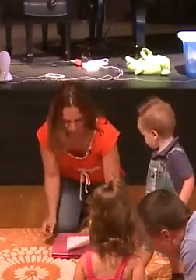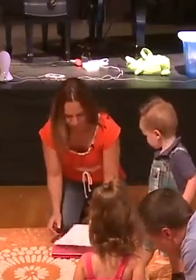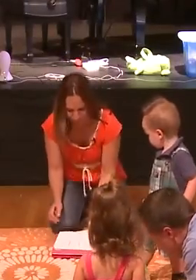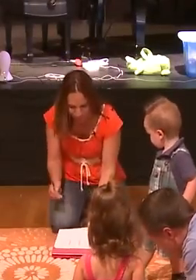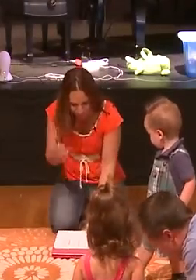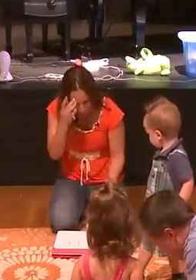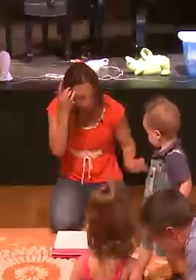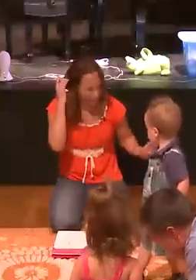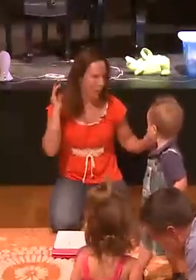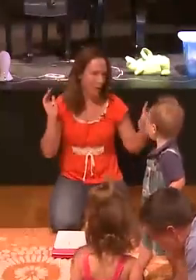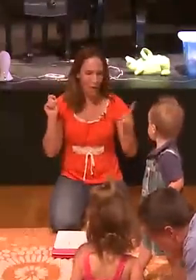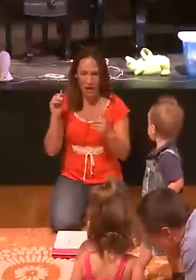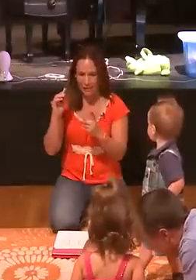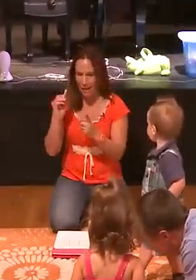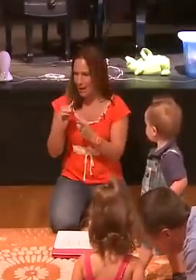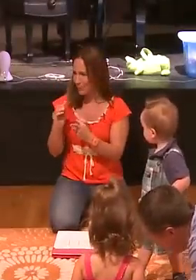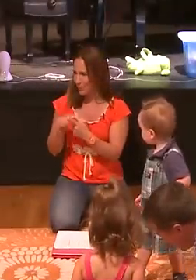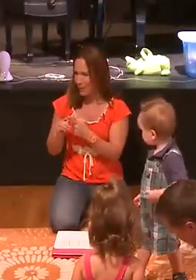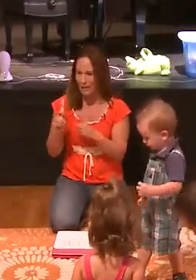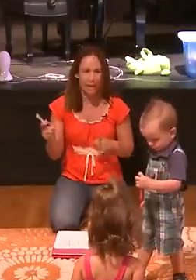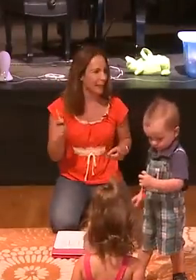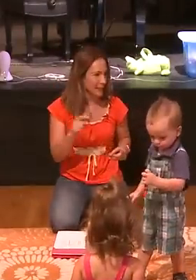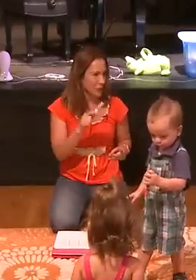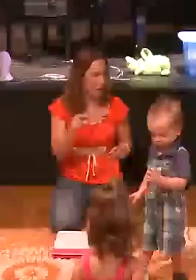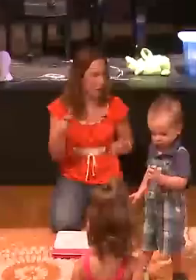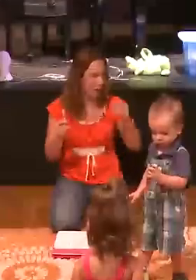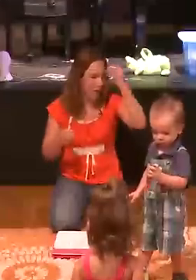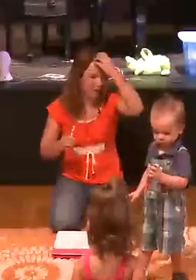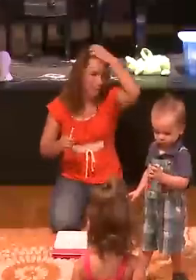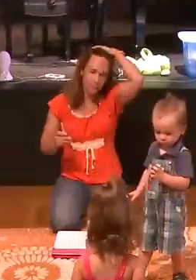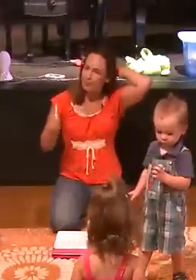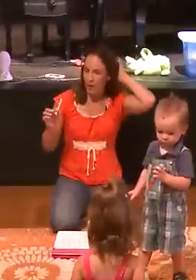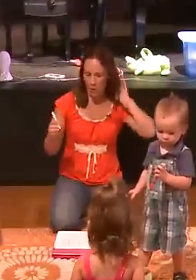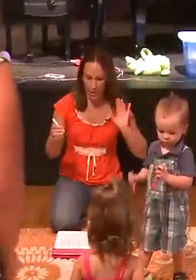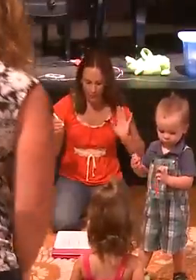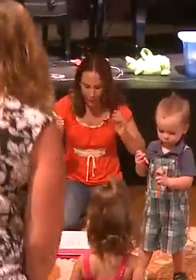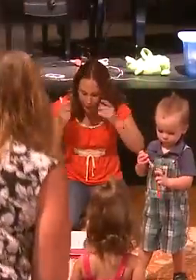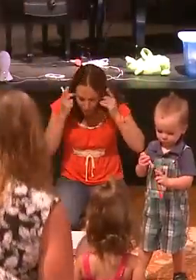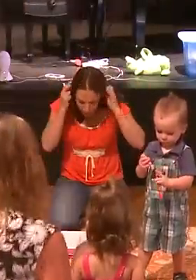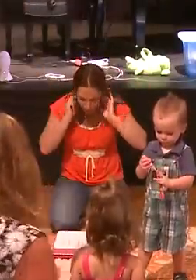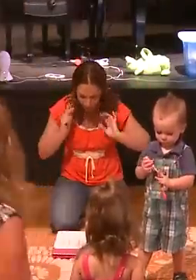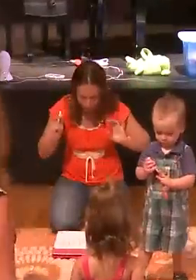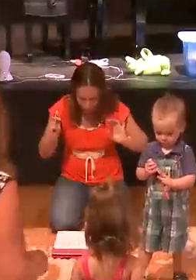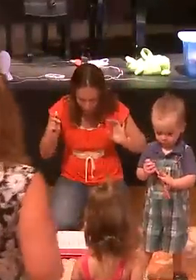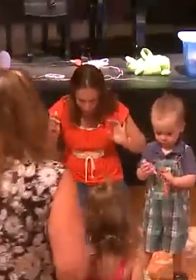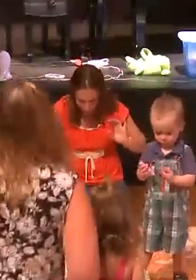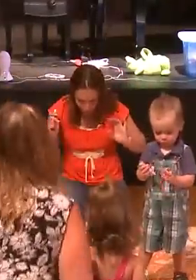Okay. So you got a sign list and did you start checking off? Yes. Okay. Let's see who we have.